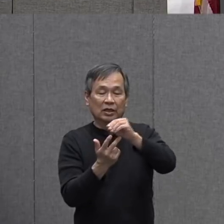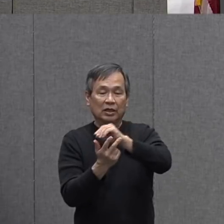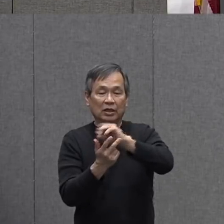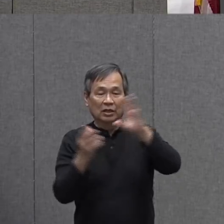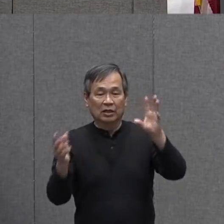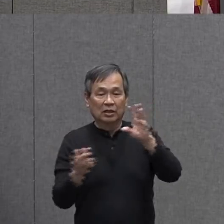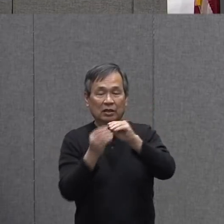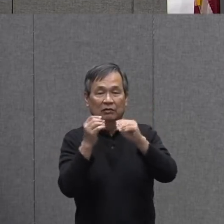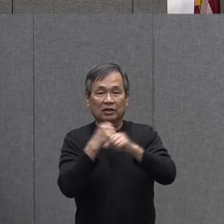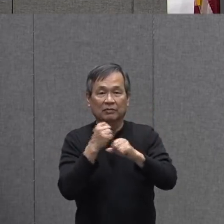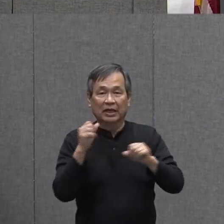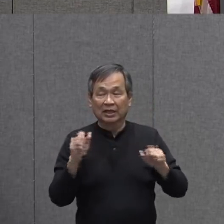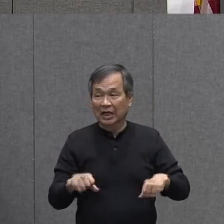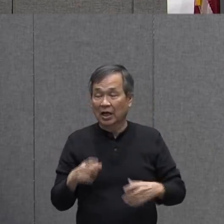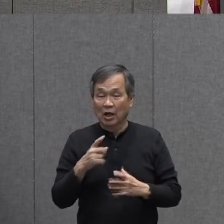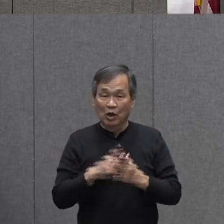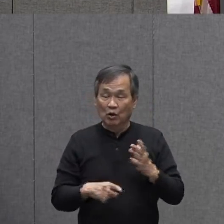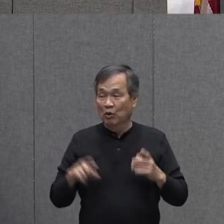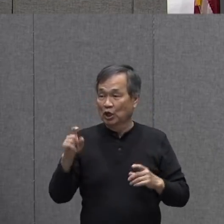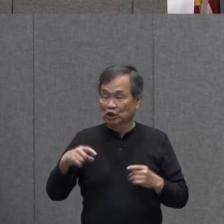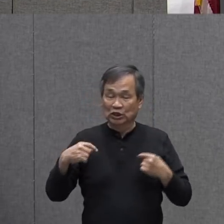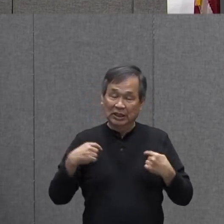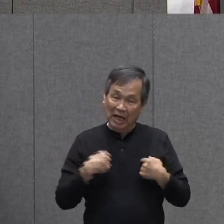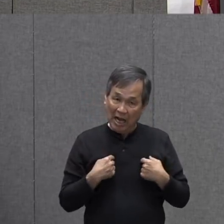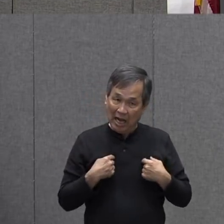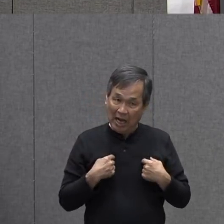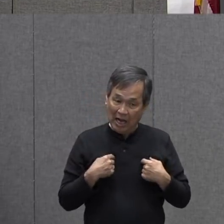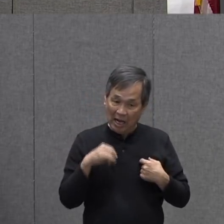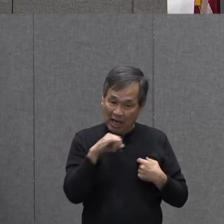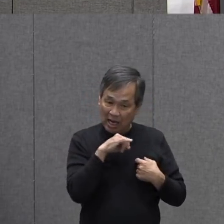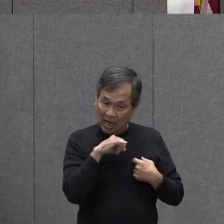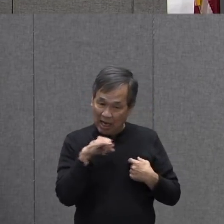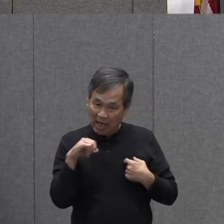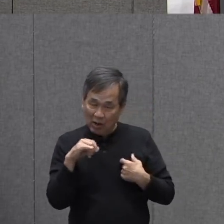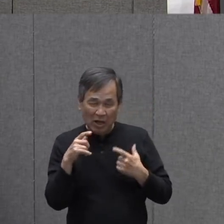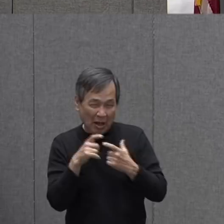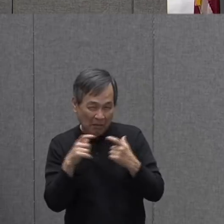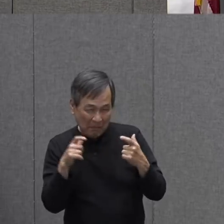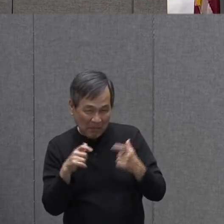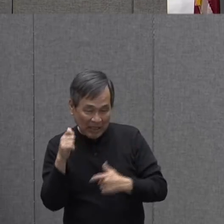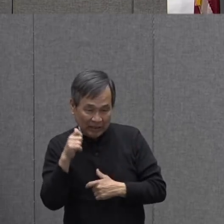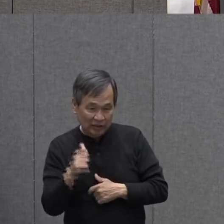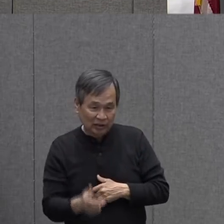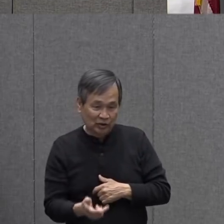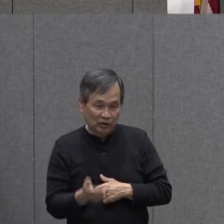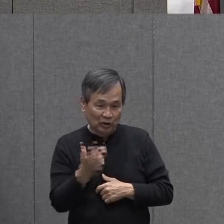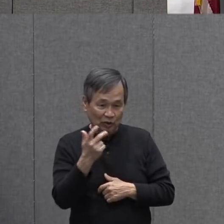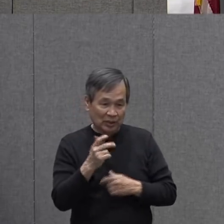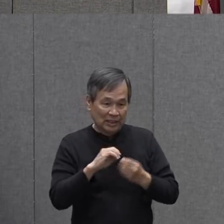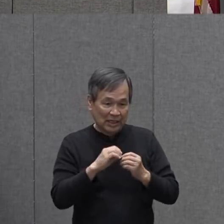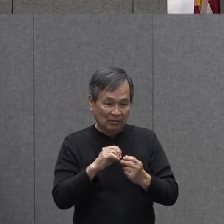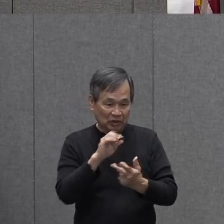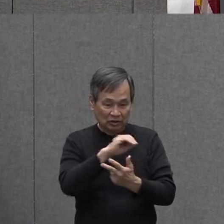So what should I underline, remember we always try to underline what we're working on.